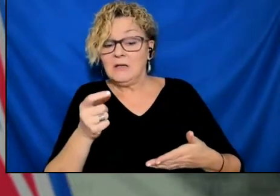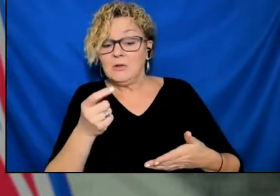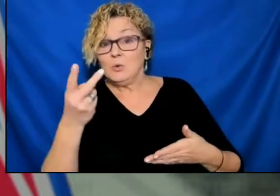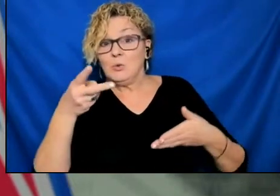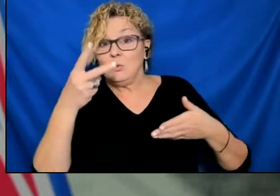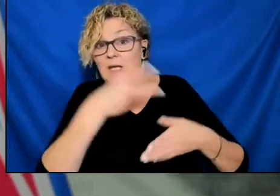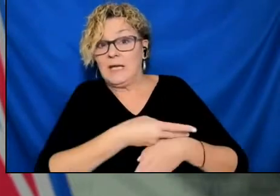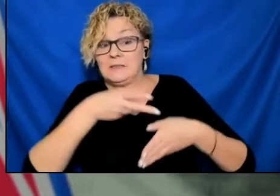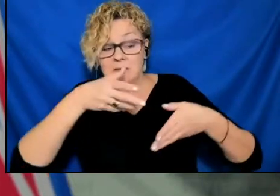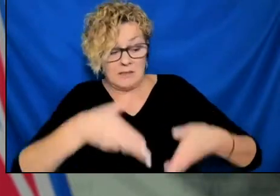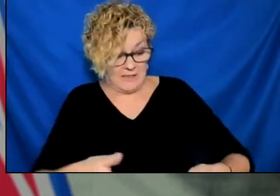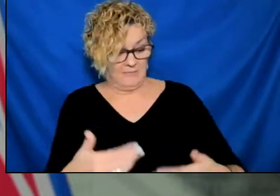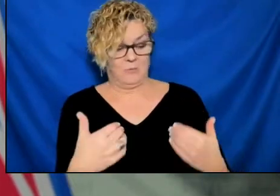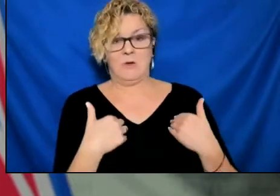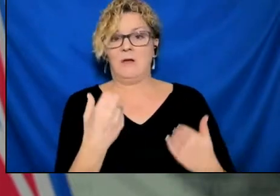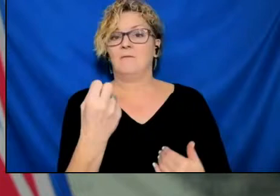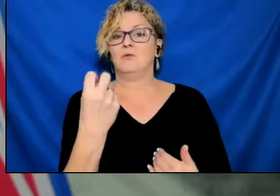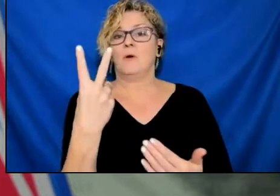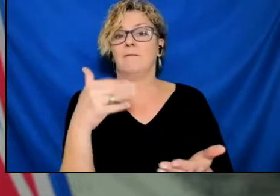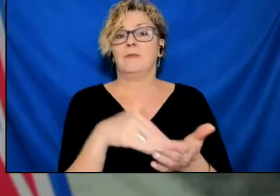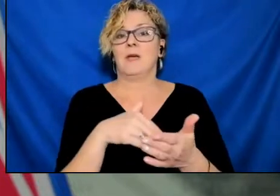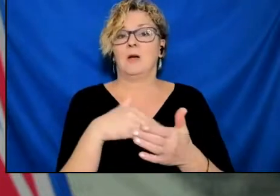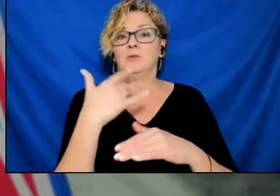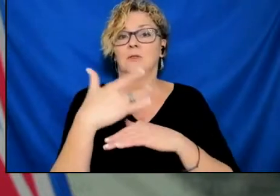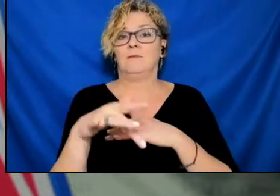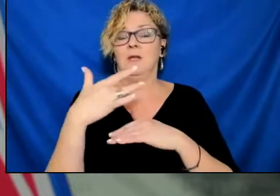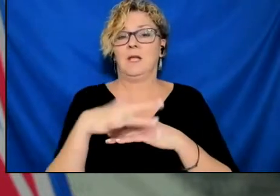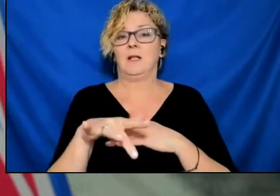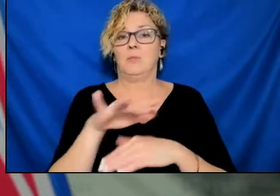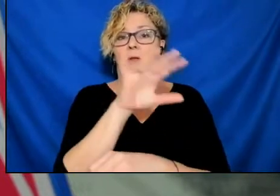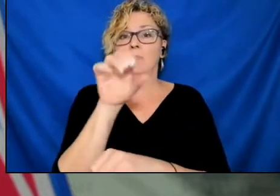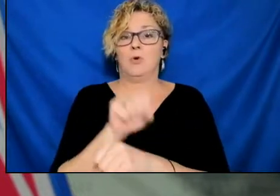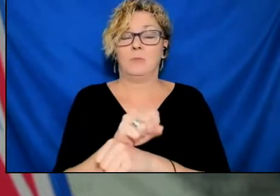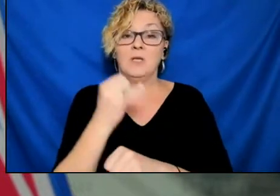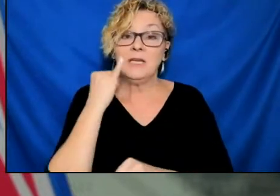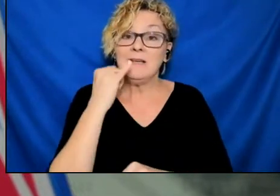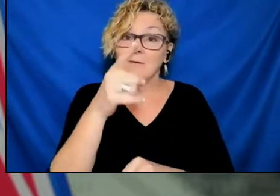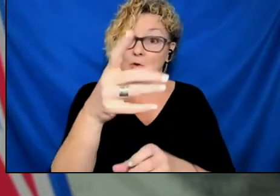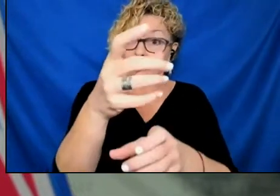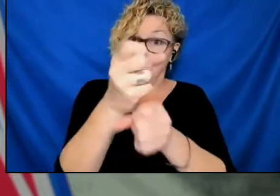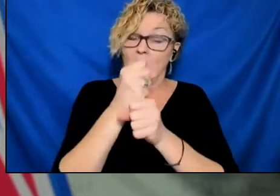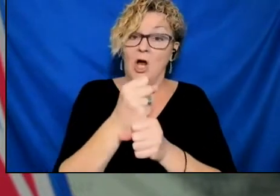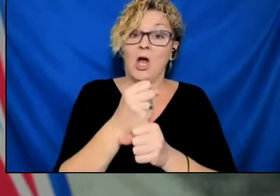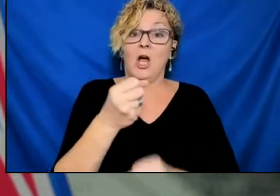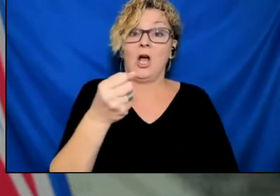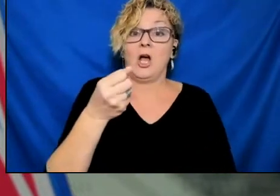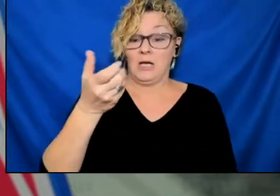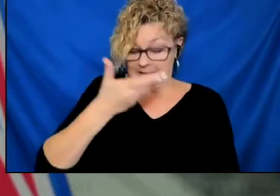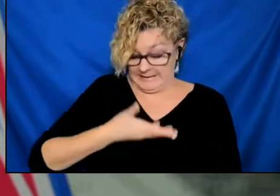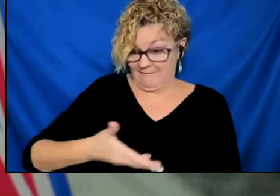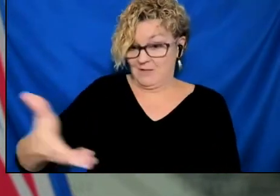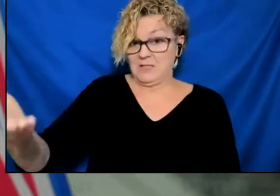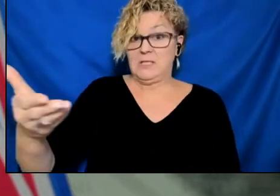available appointments. If you are one of the 240,000 British Columbians who have gotten your booster invitation